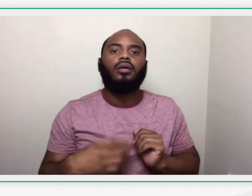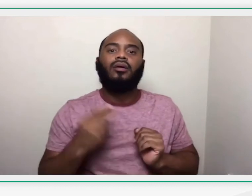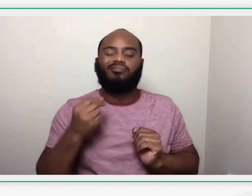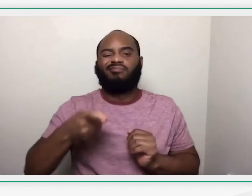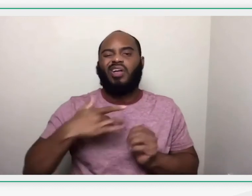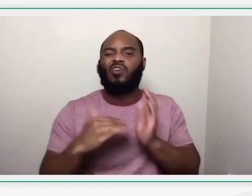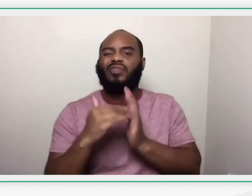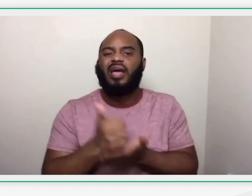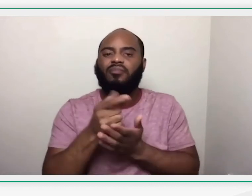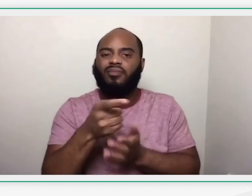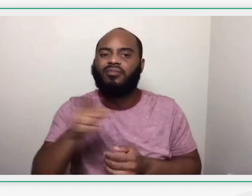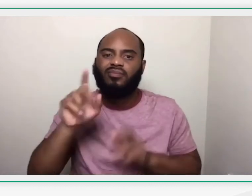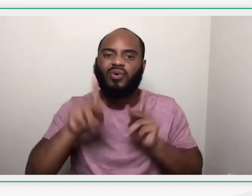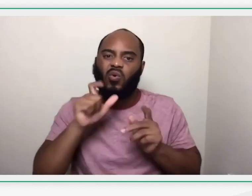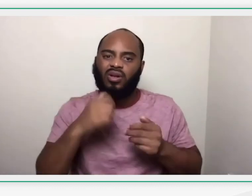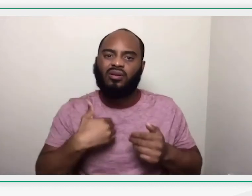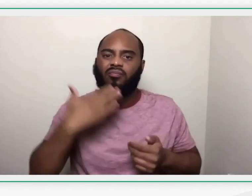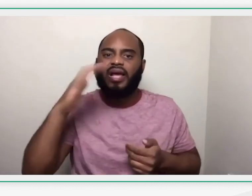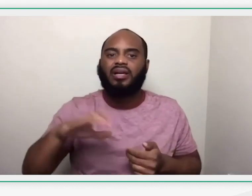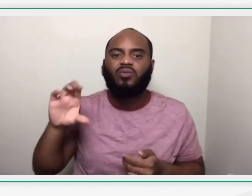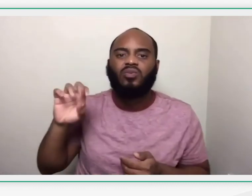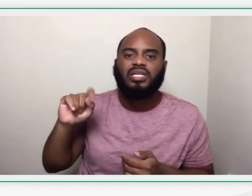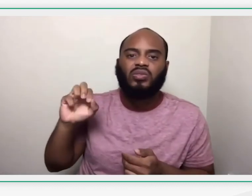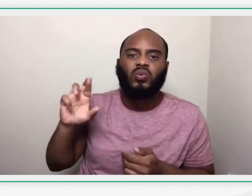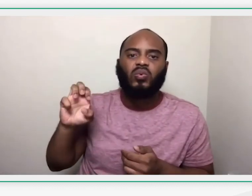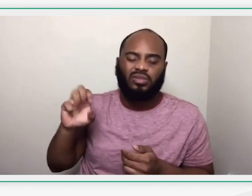And, quite often, credit unions help people with bad credit scores.